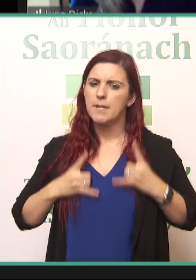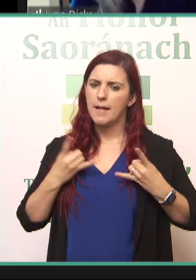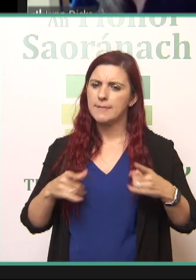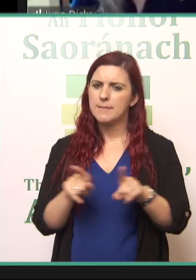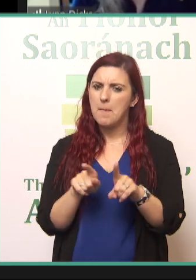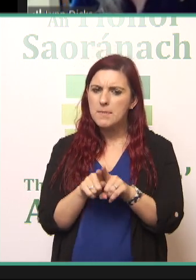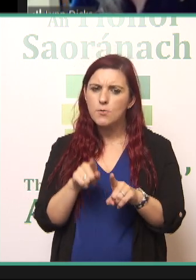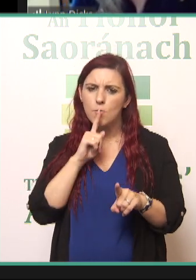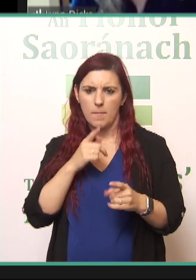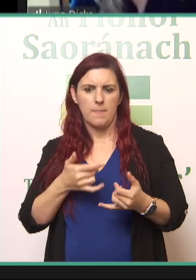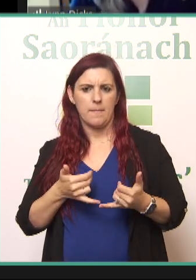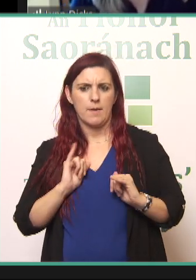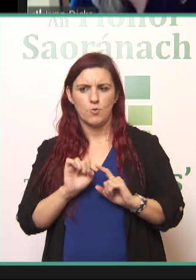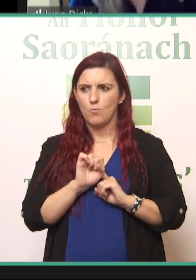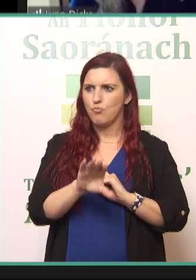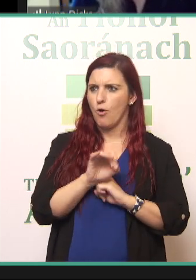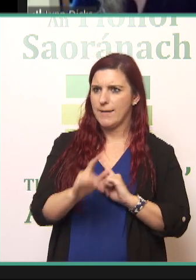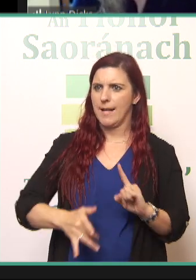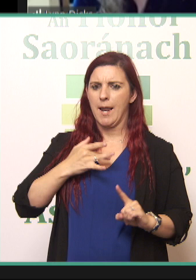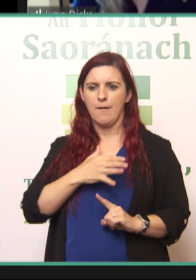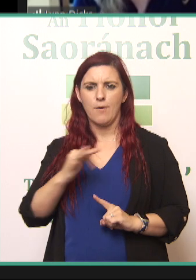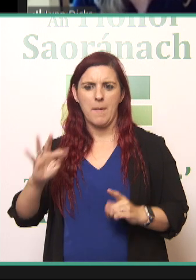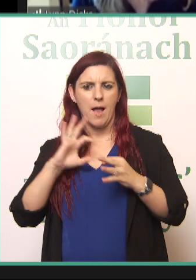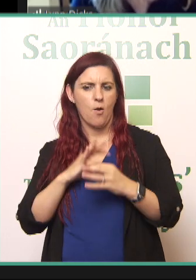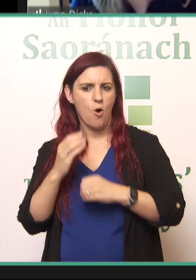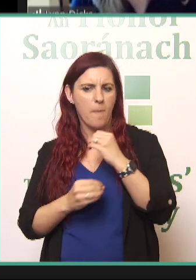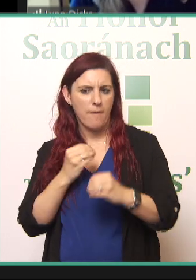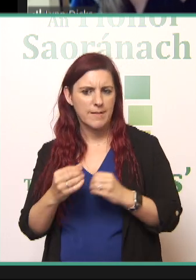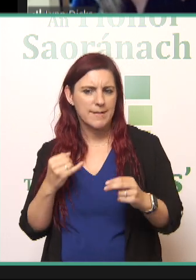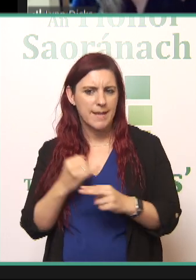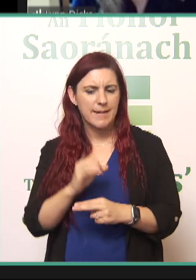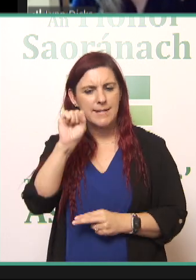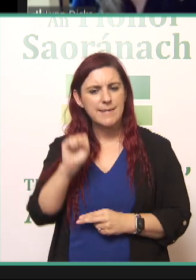to be to be broadcasting to you live from my home office in South Cambridgeshire through